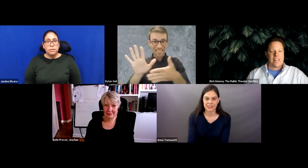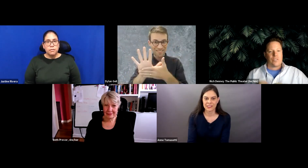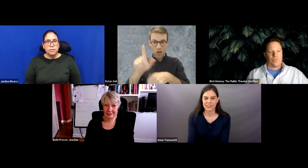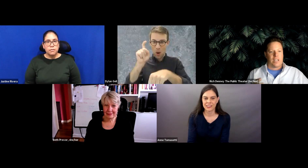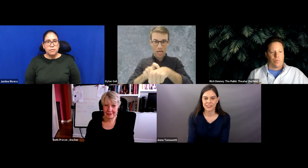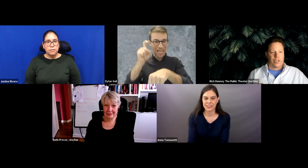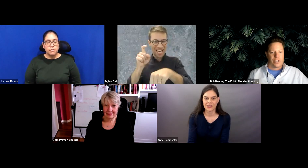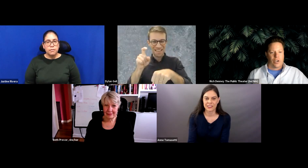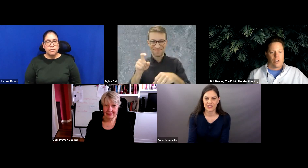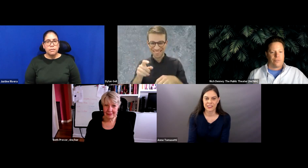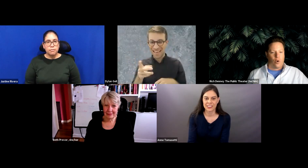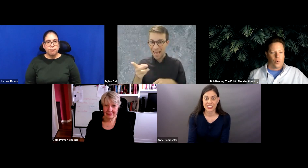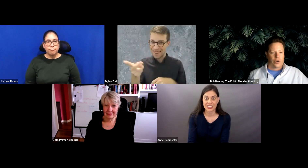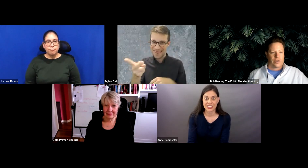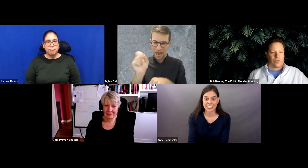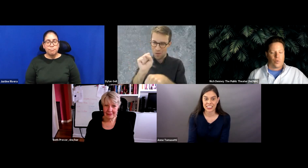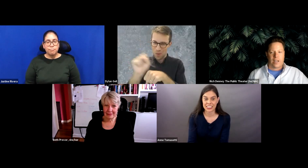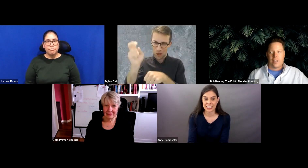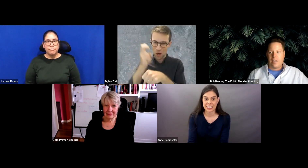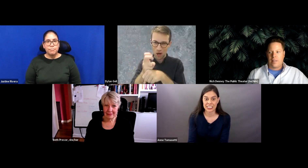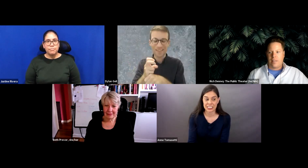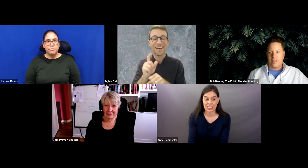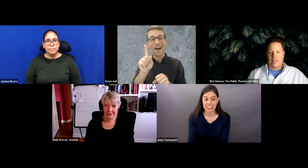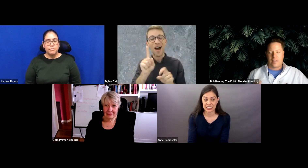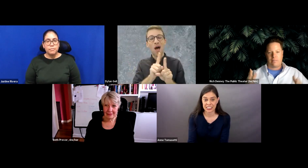I think it's really important to call forward real quick the